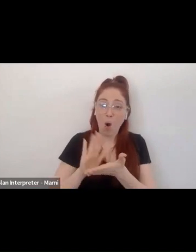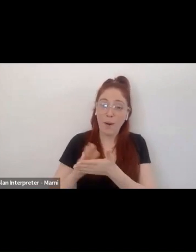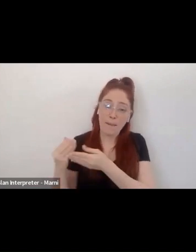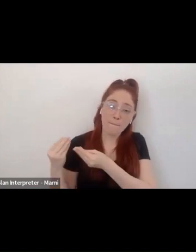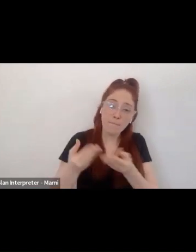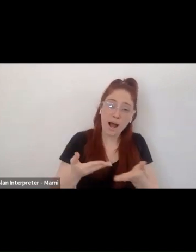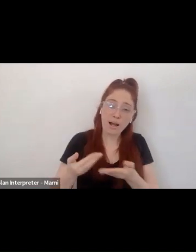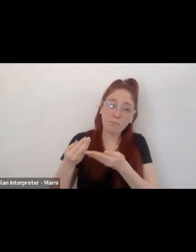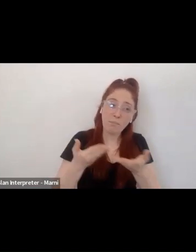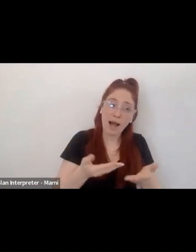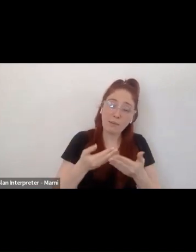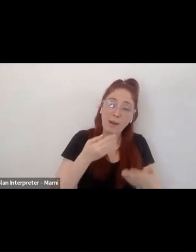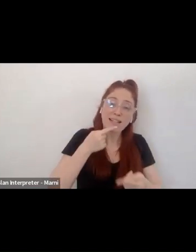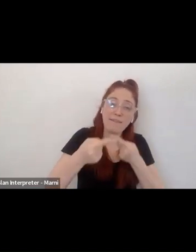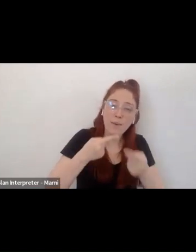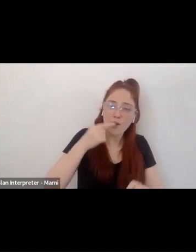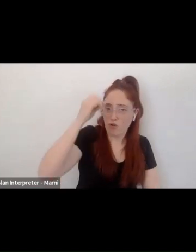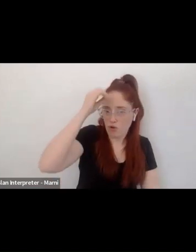Succession planning, can